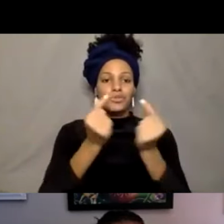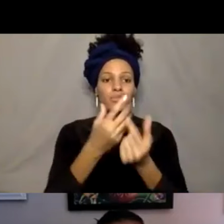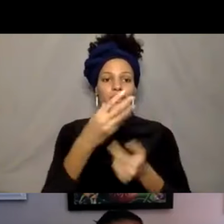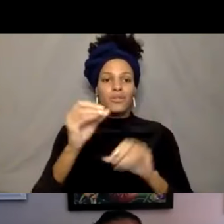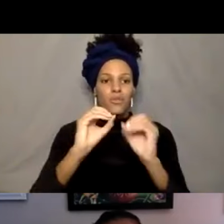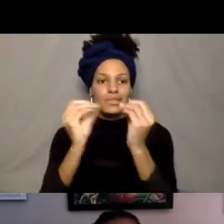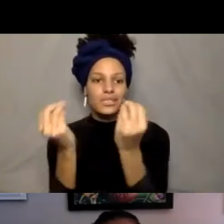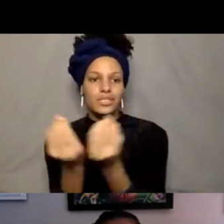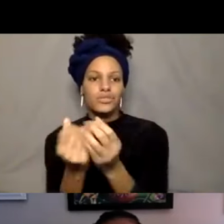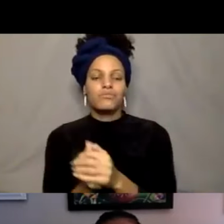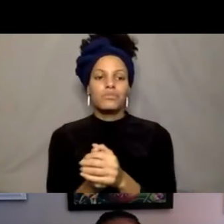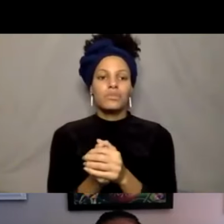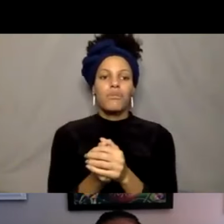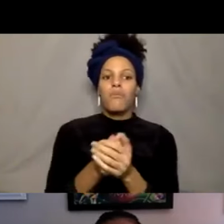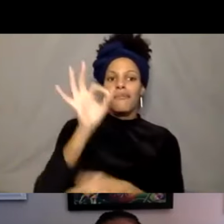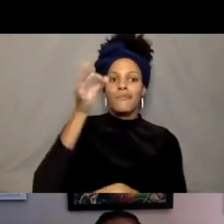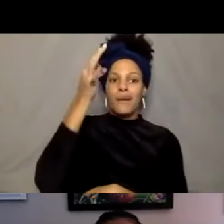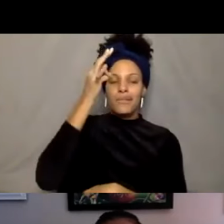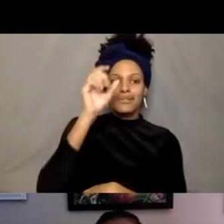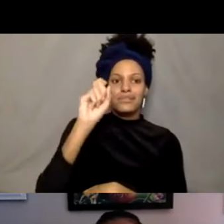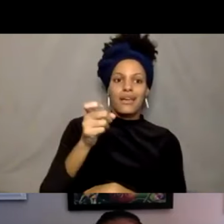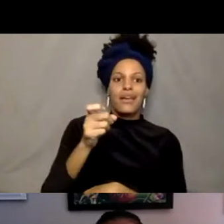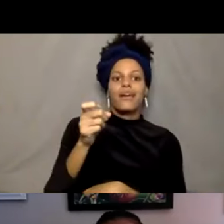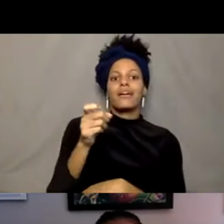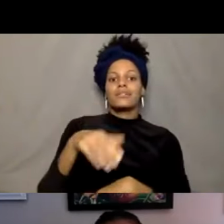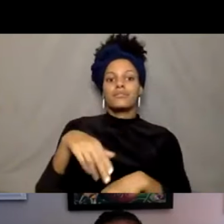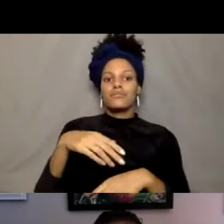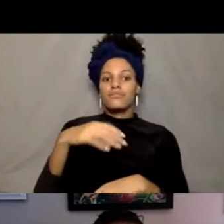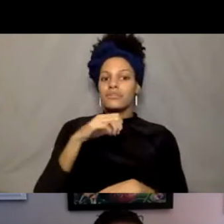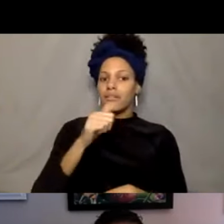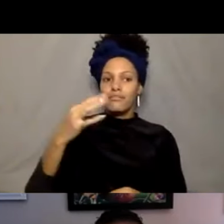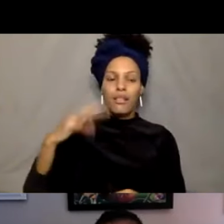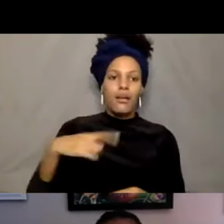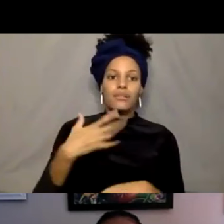So federally tax-exempt 501(c)(3) nonprofit arts organizations